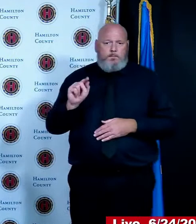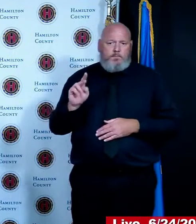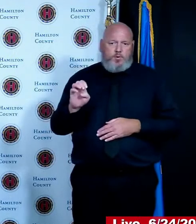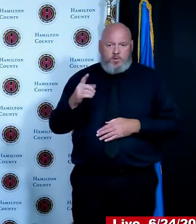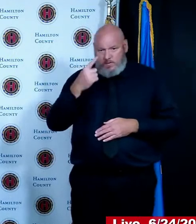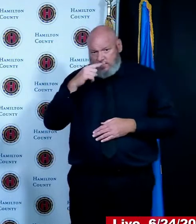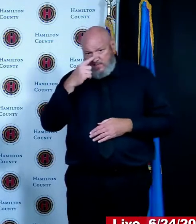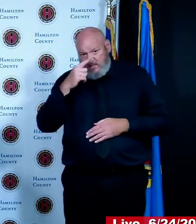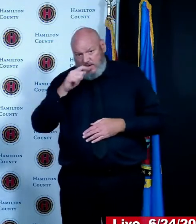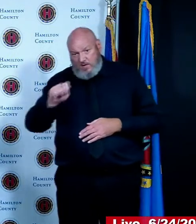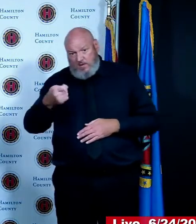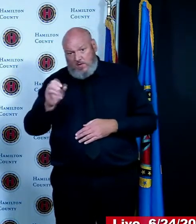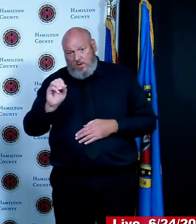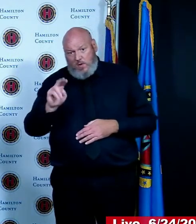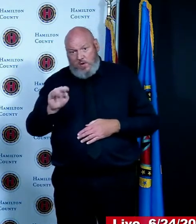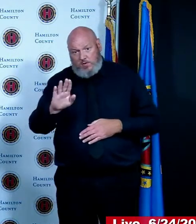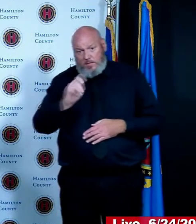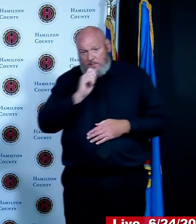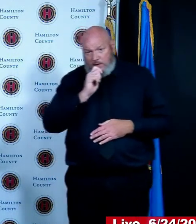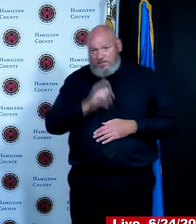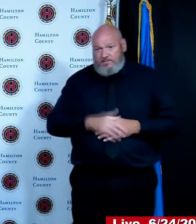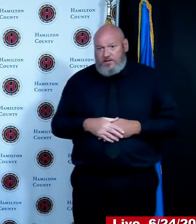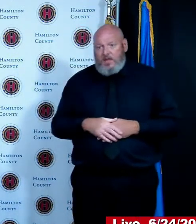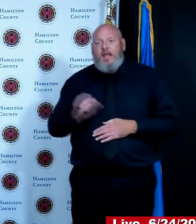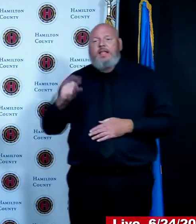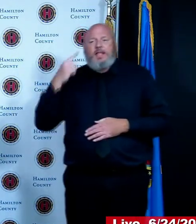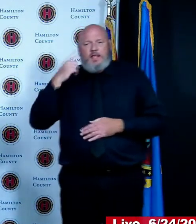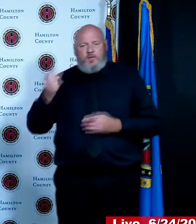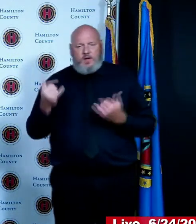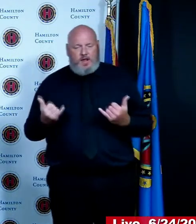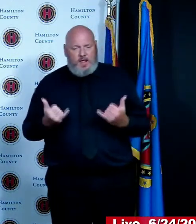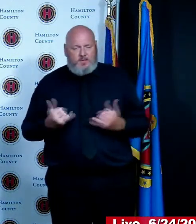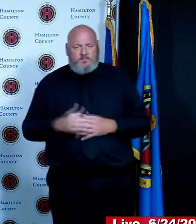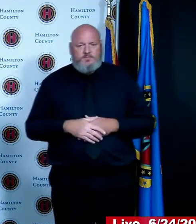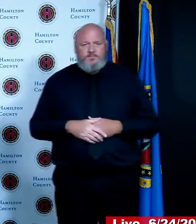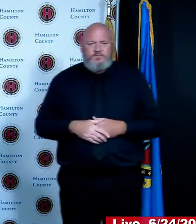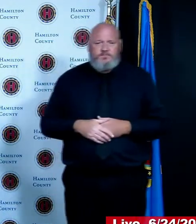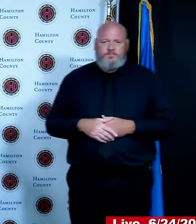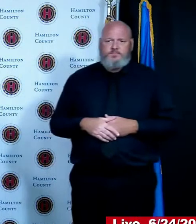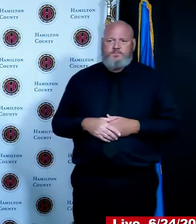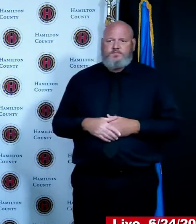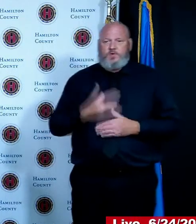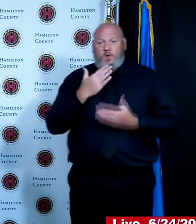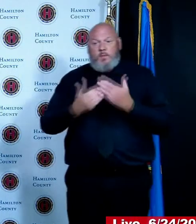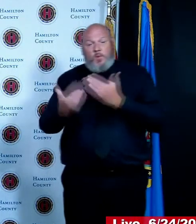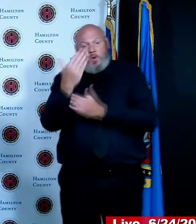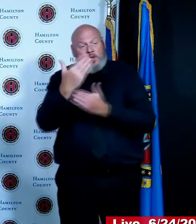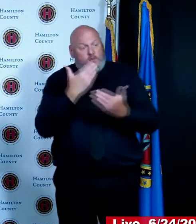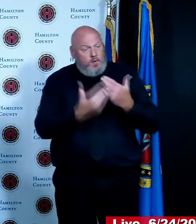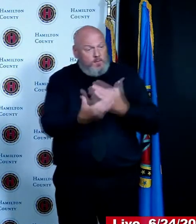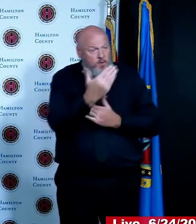Greg can you hear me now good morning this I think a few weeks ago maybe even